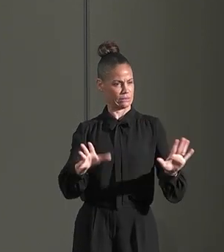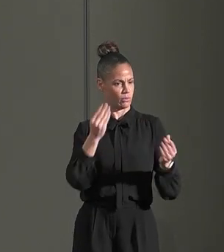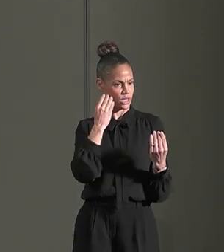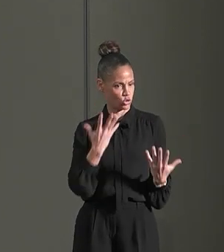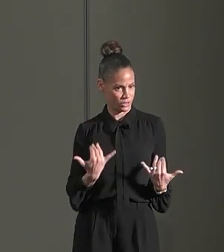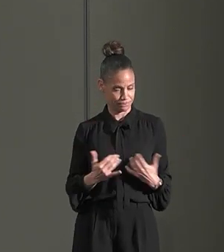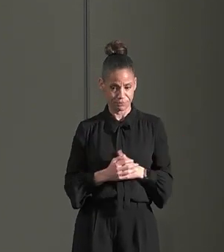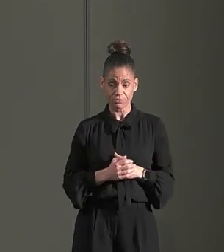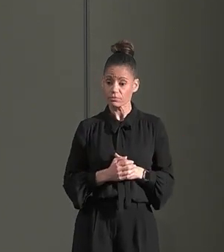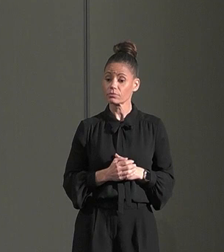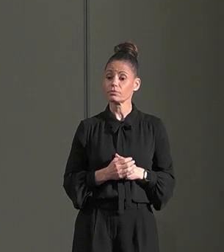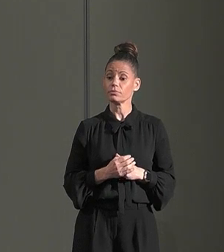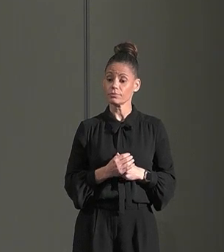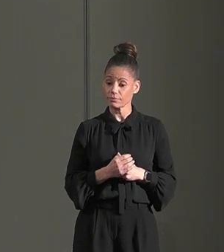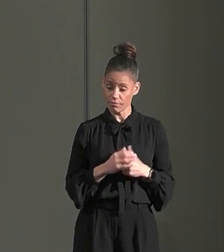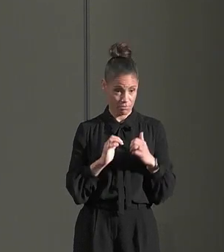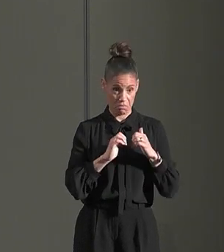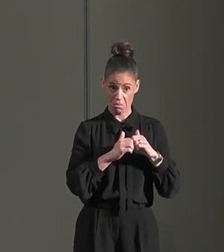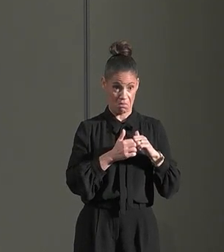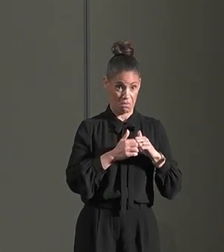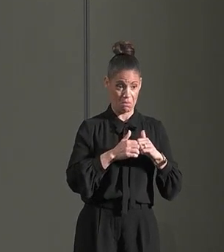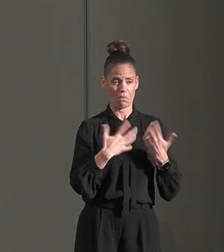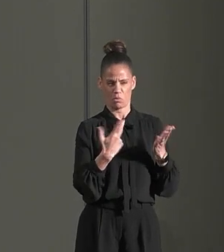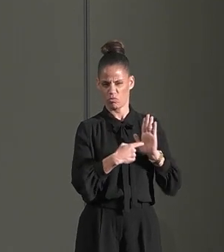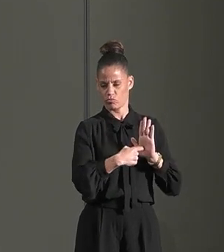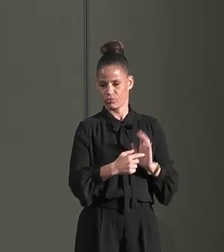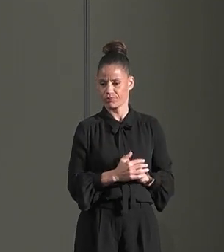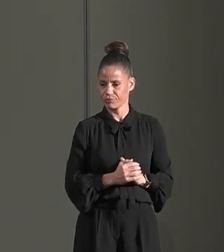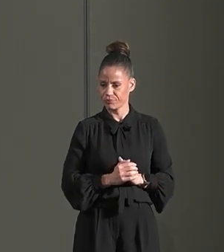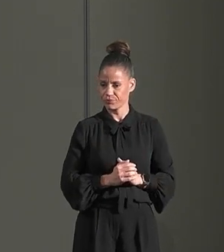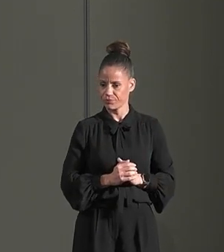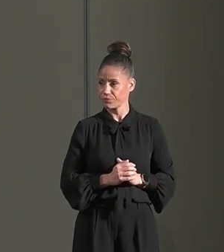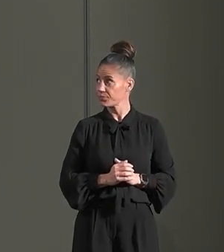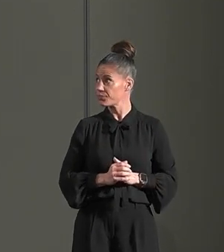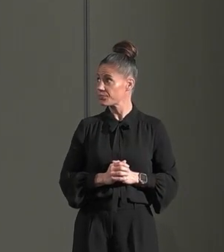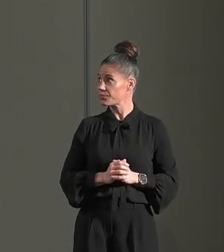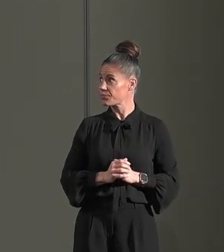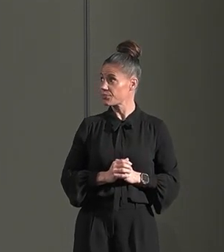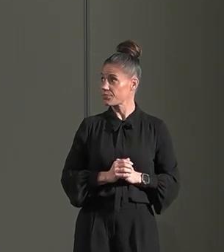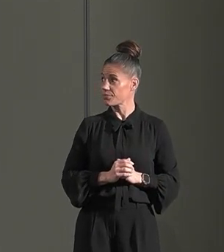So what does it look like? I will give you an example.